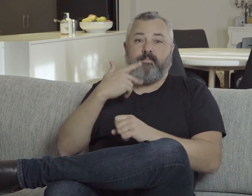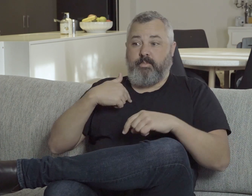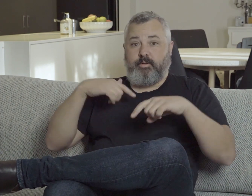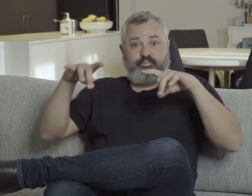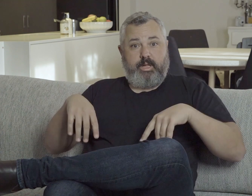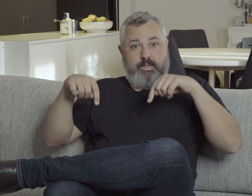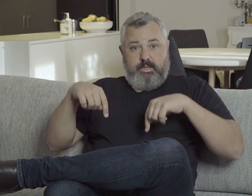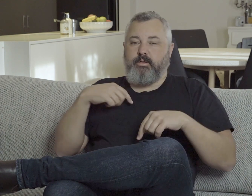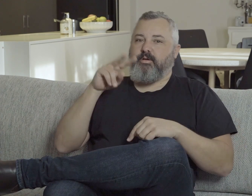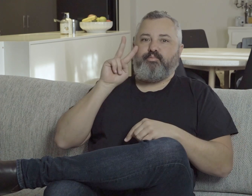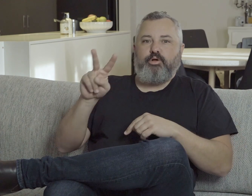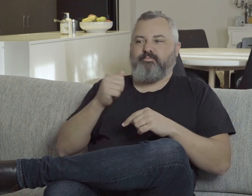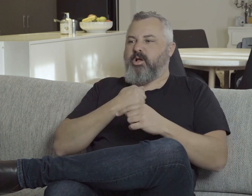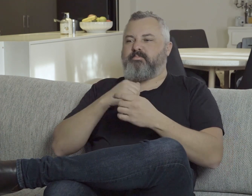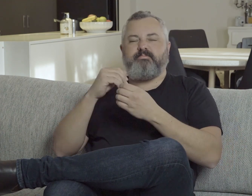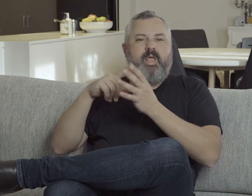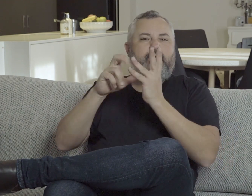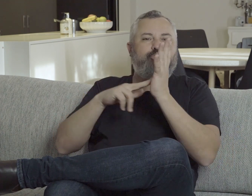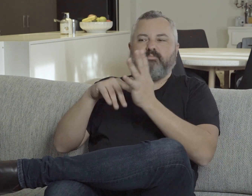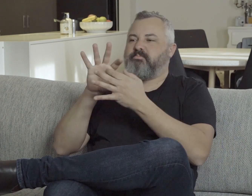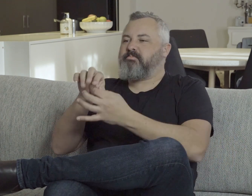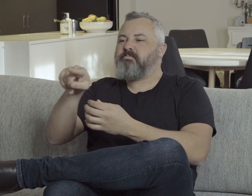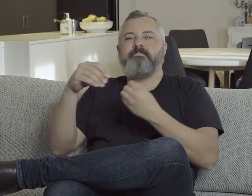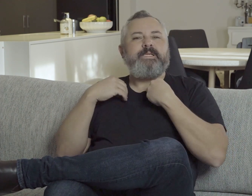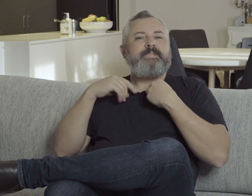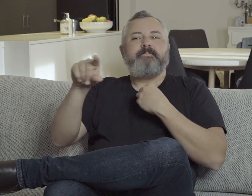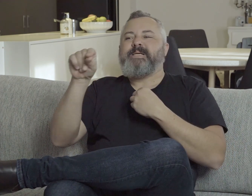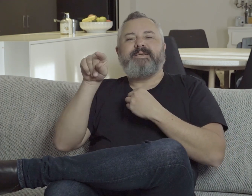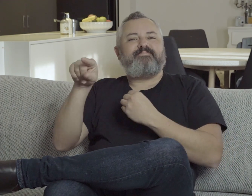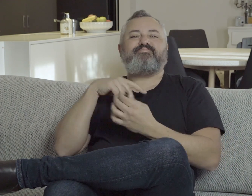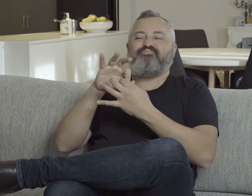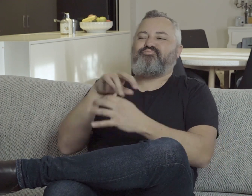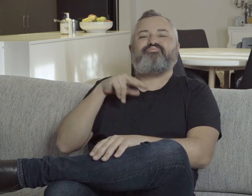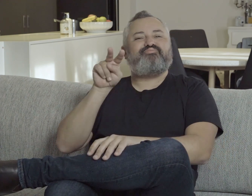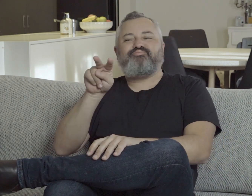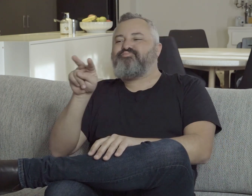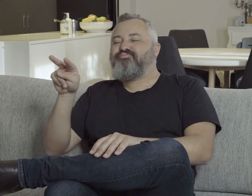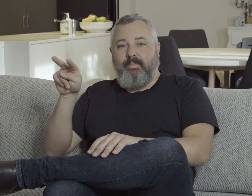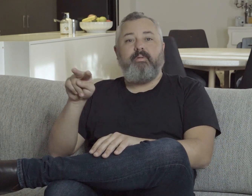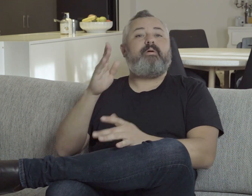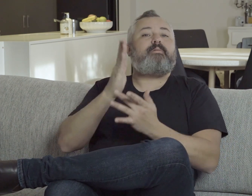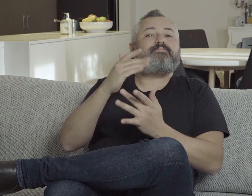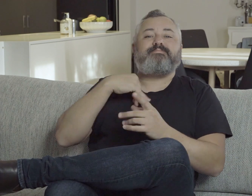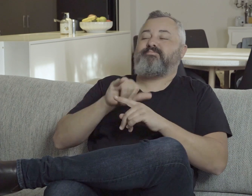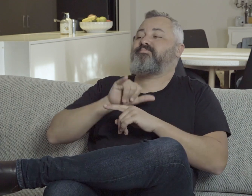this may influence what is available for you to watch. For example, I'm in Australia now and when I use a streaming service account